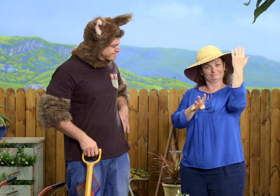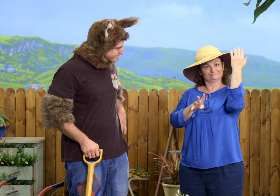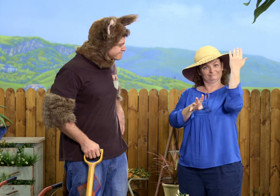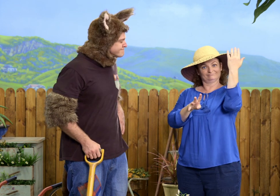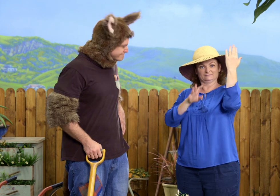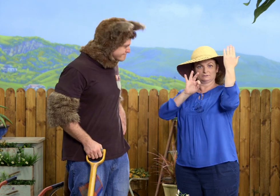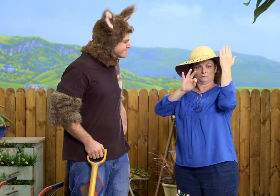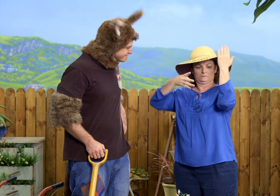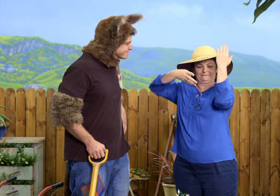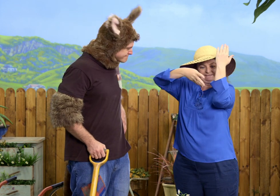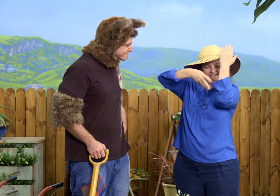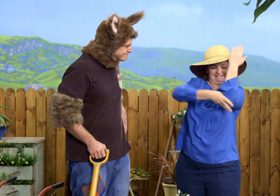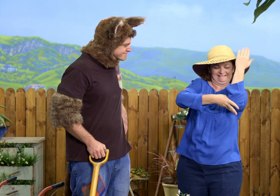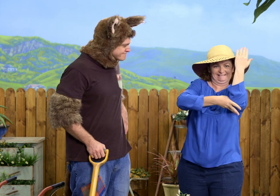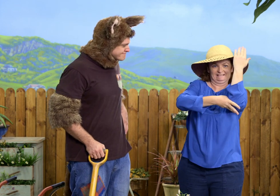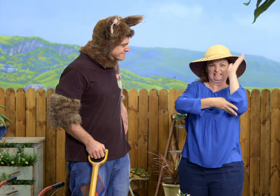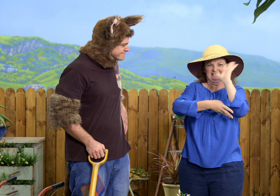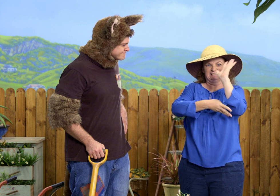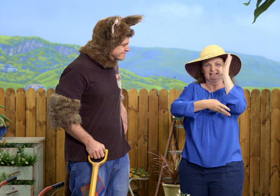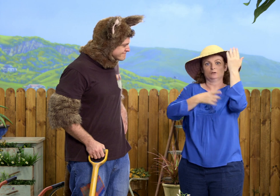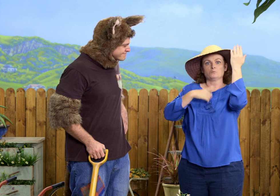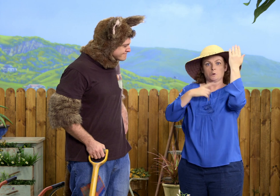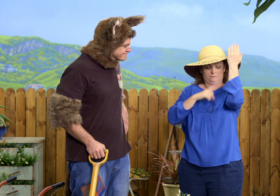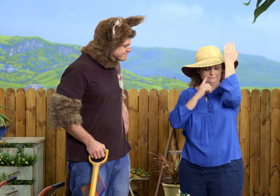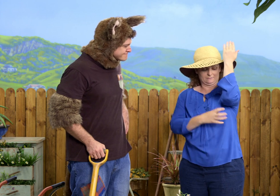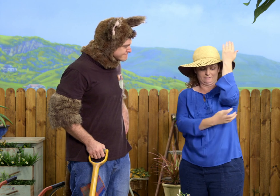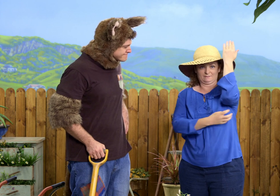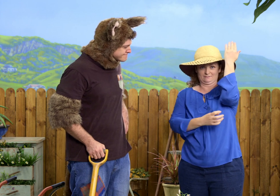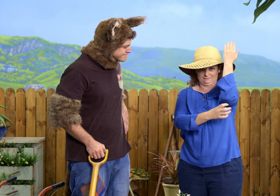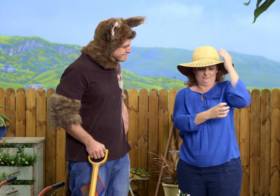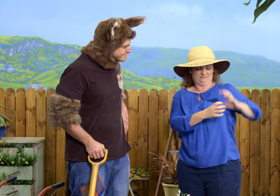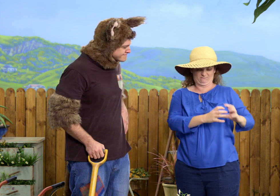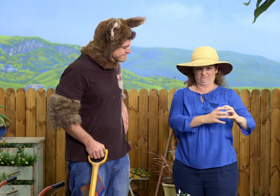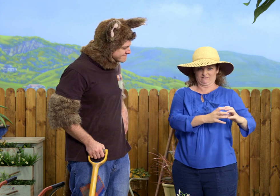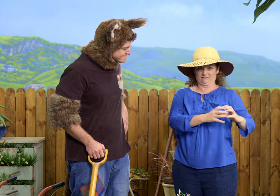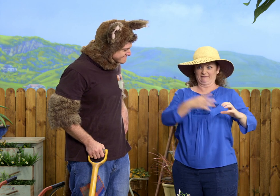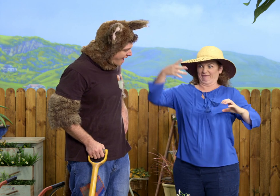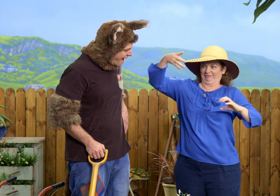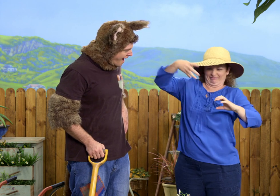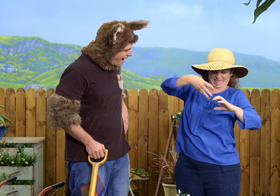When you dig, be careful to dig away from the stem. Because if you dig too close, you might hit the potatoes,